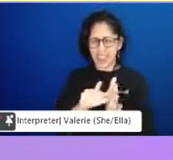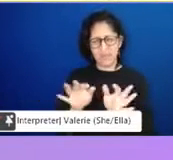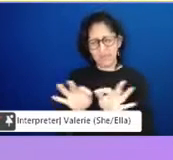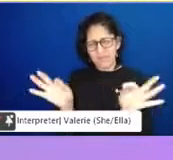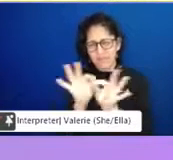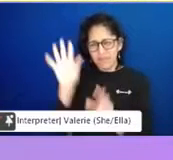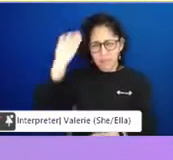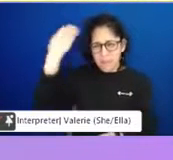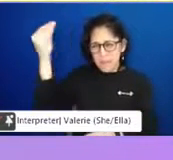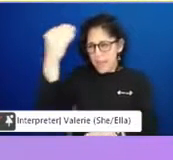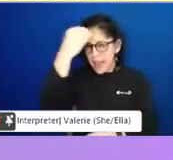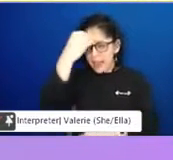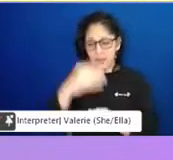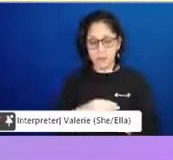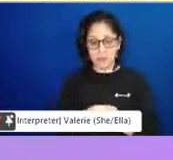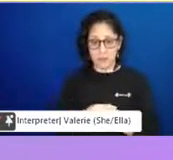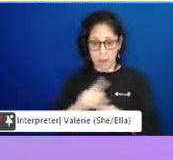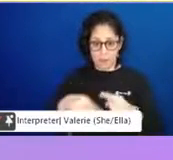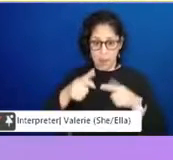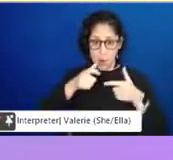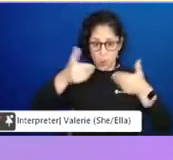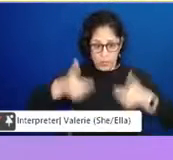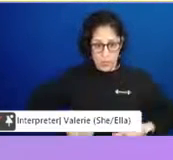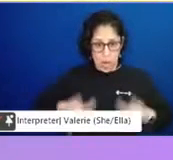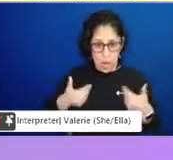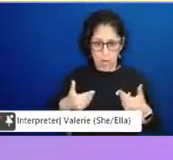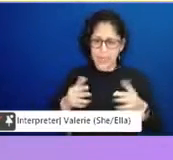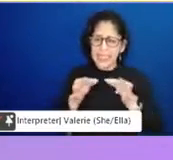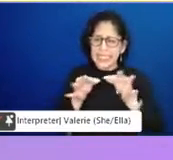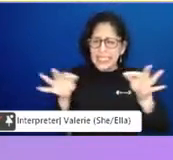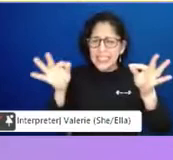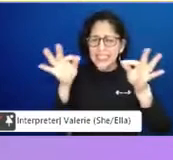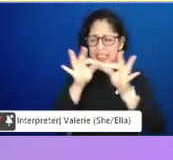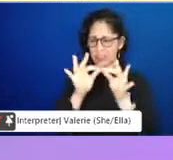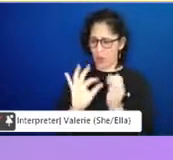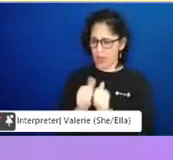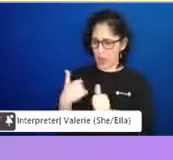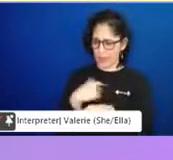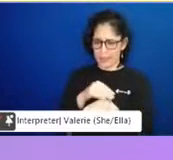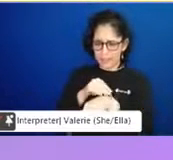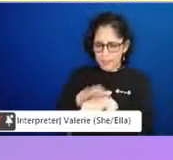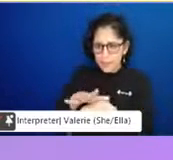making our products consider cognitive inclusion in a way that meets a diverse set of needs